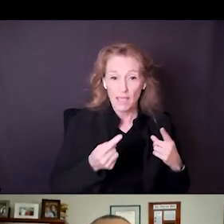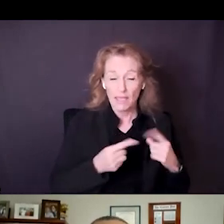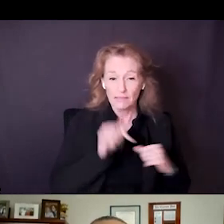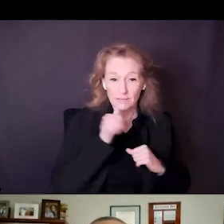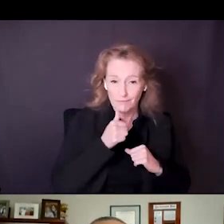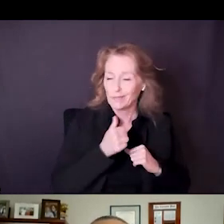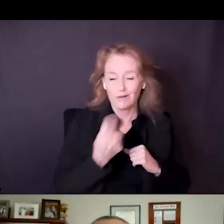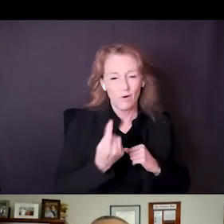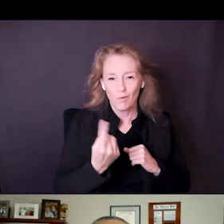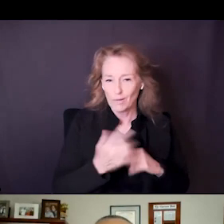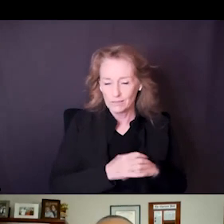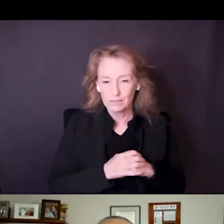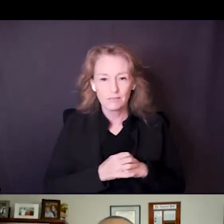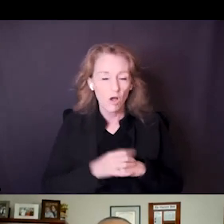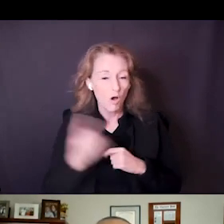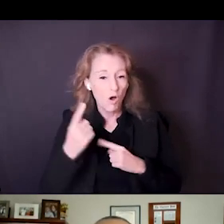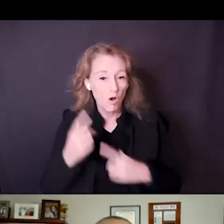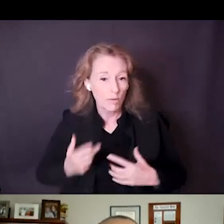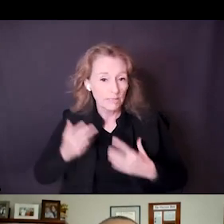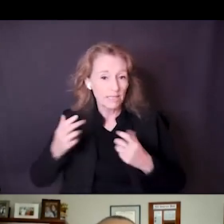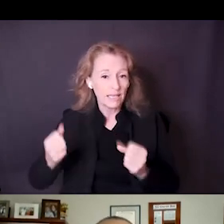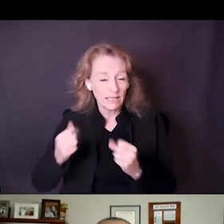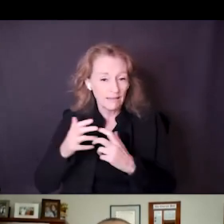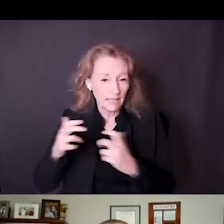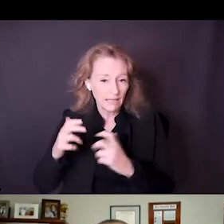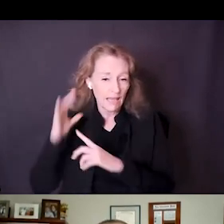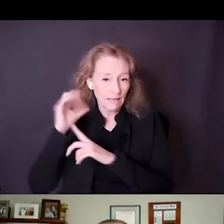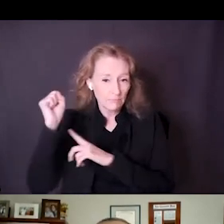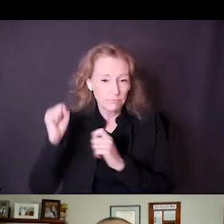HEALER AND MANY OF WHOM WHO HEAR THESE WORDS.